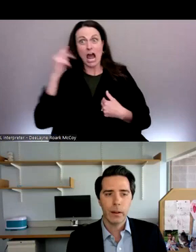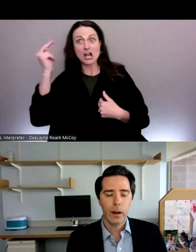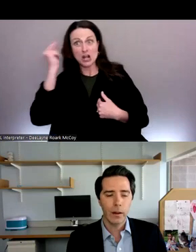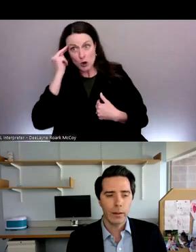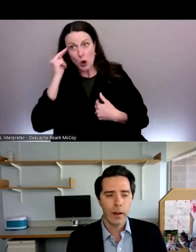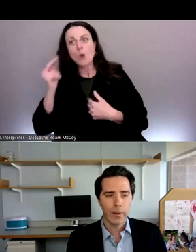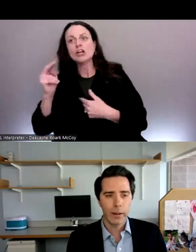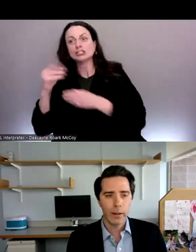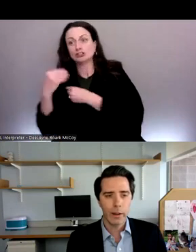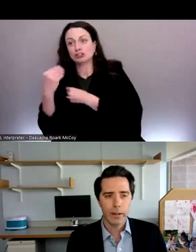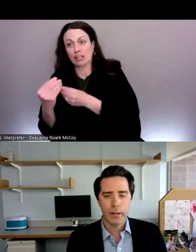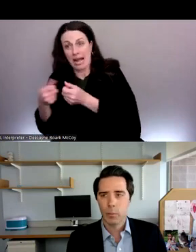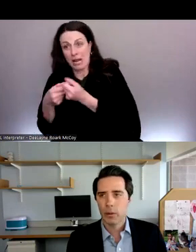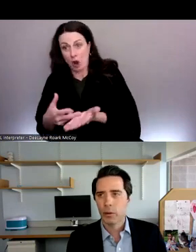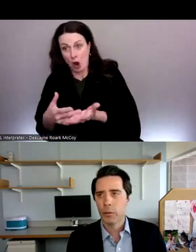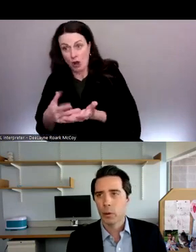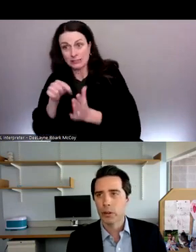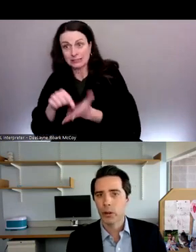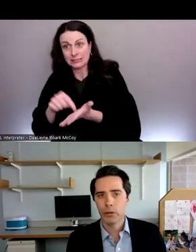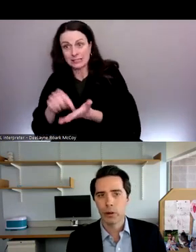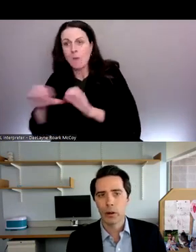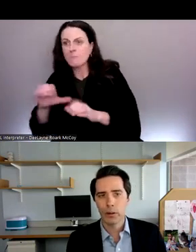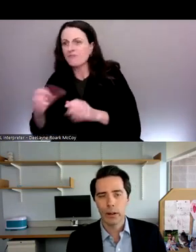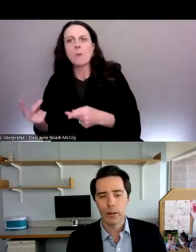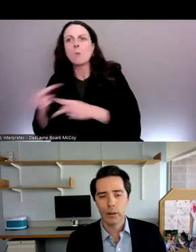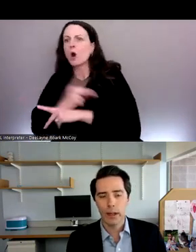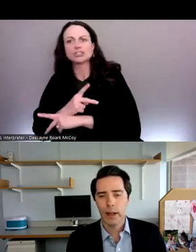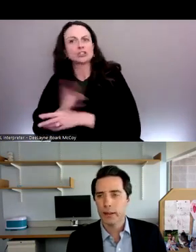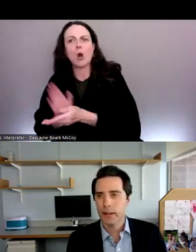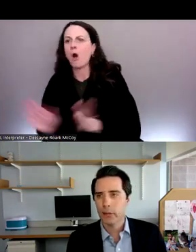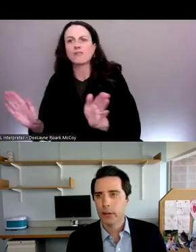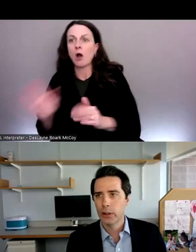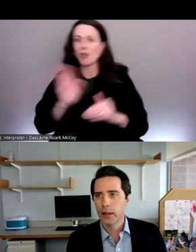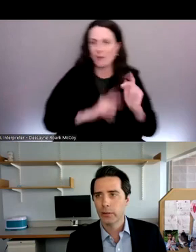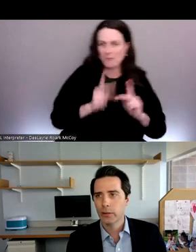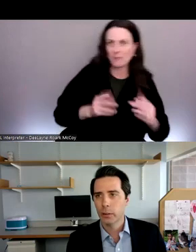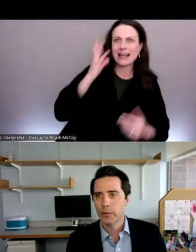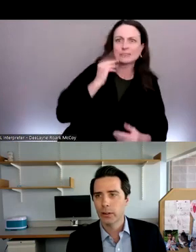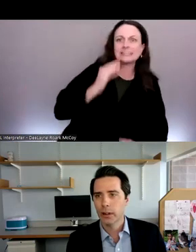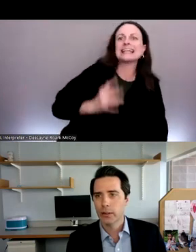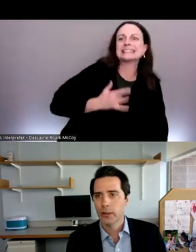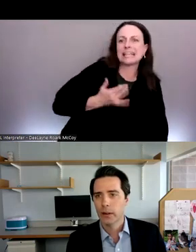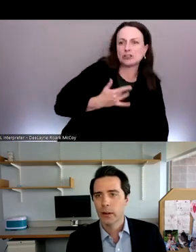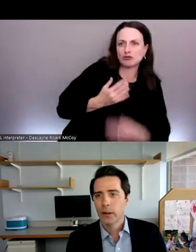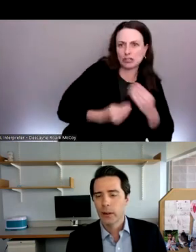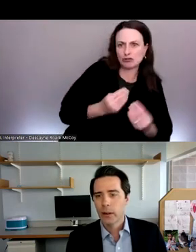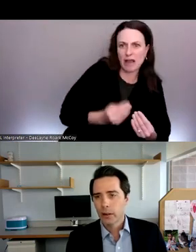cause of hearing loss performed worse overall than those that had a sensory